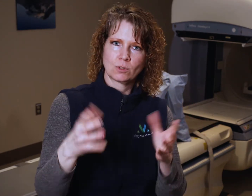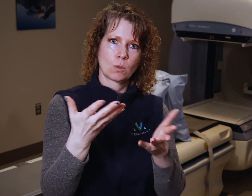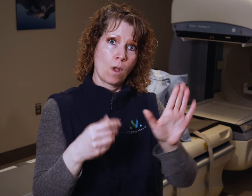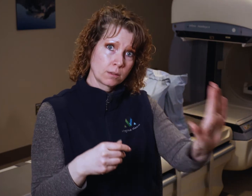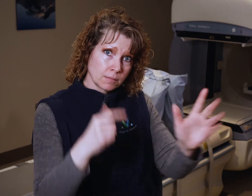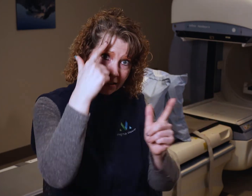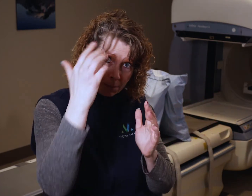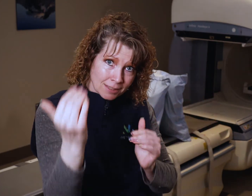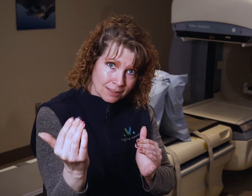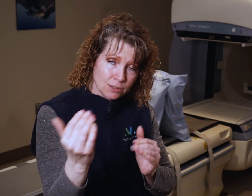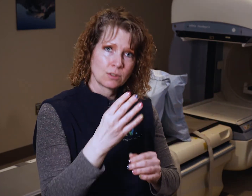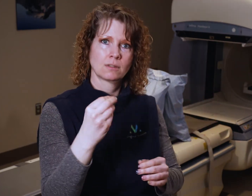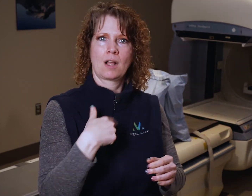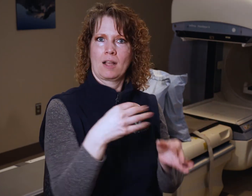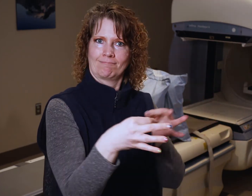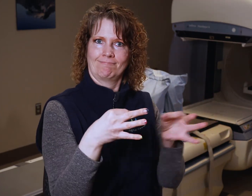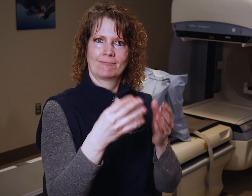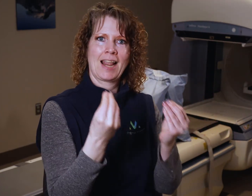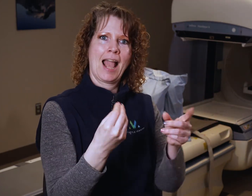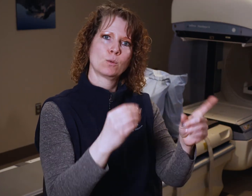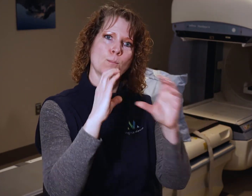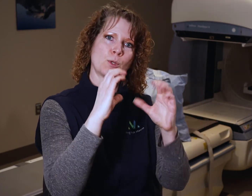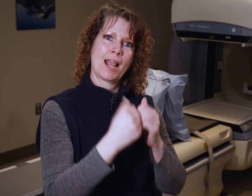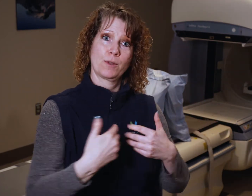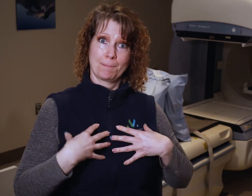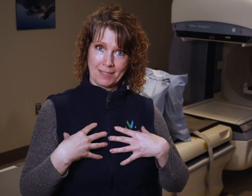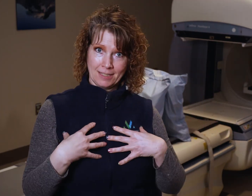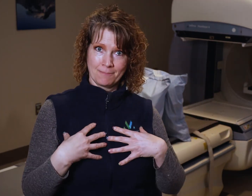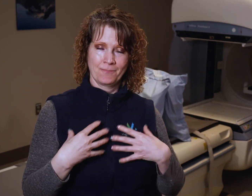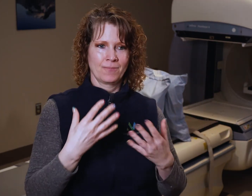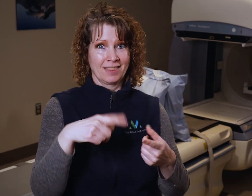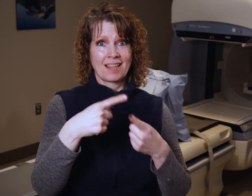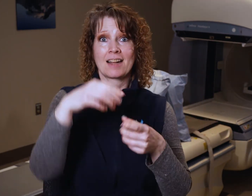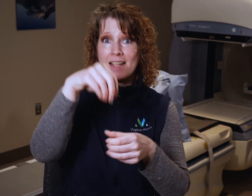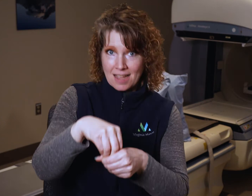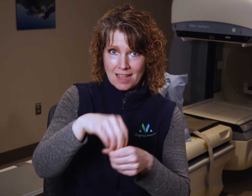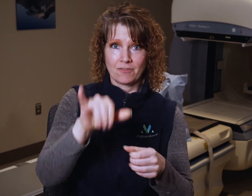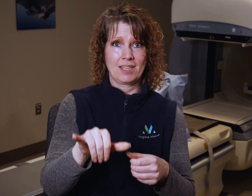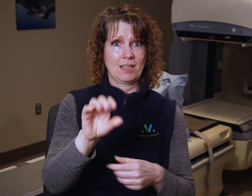that I communicate with the surgeon before we enter the operating room, so that we could develop a plan of action.